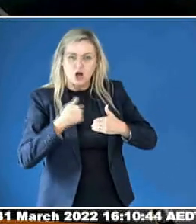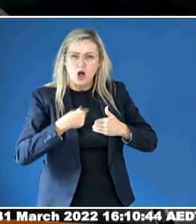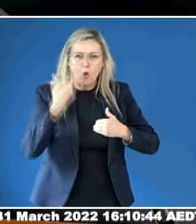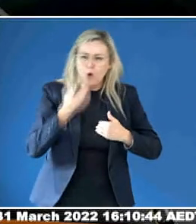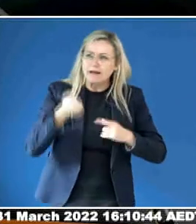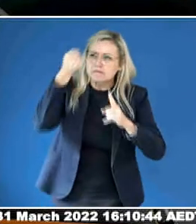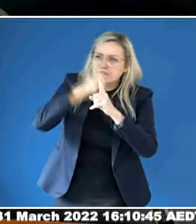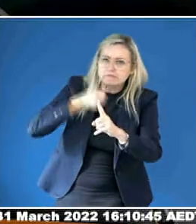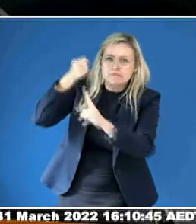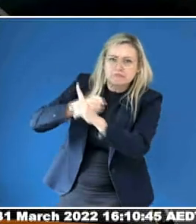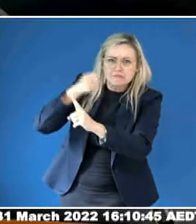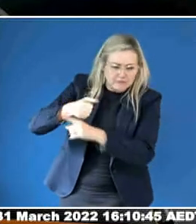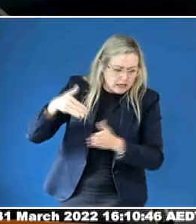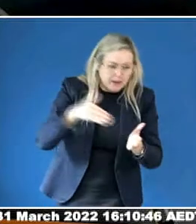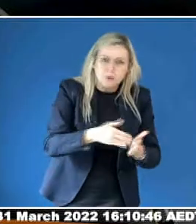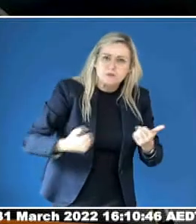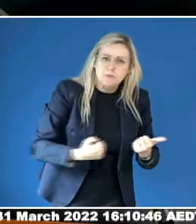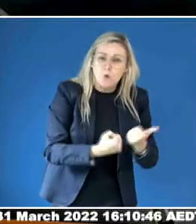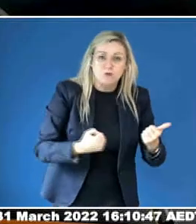In year 7, our public school repeatedly threatened to kick my daughter out of the